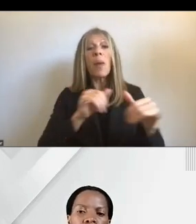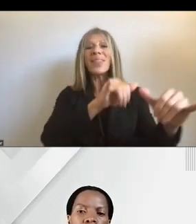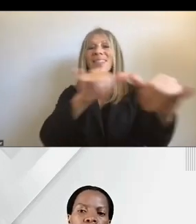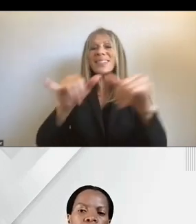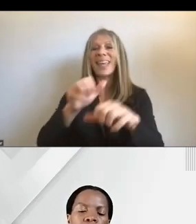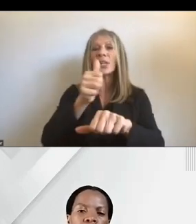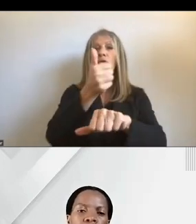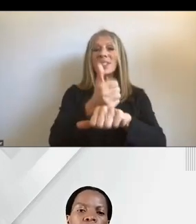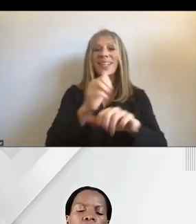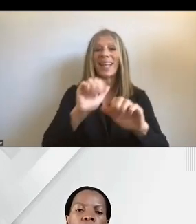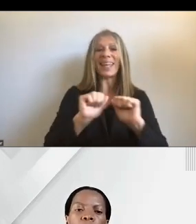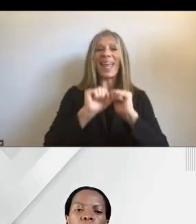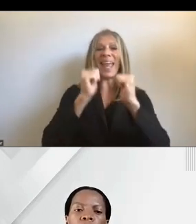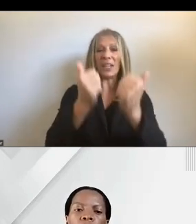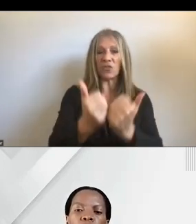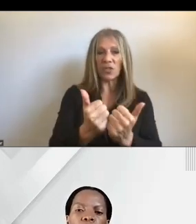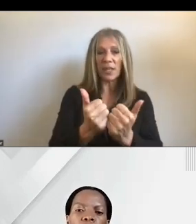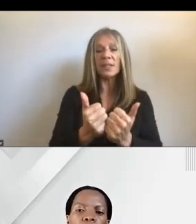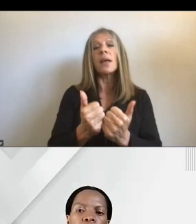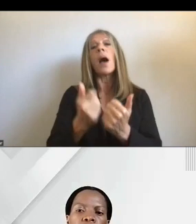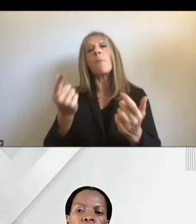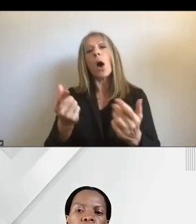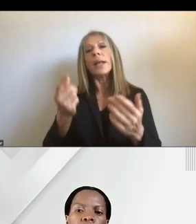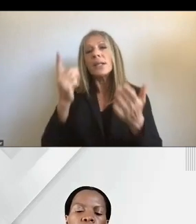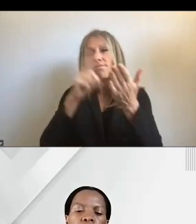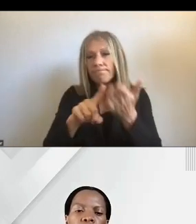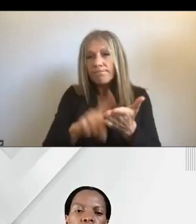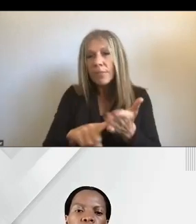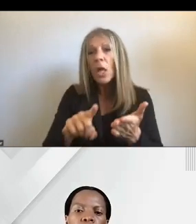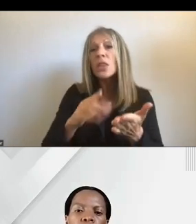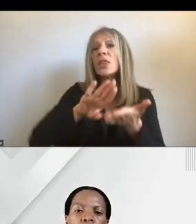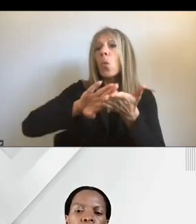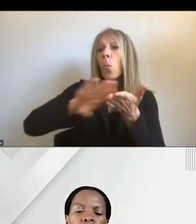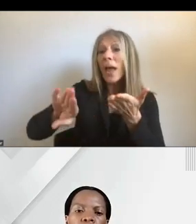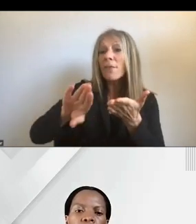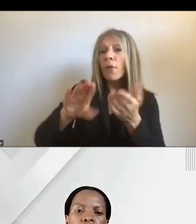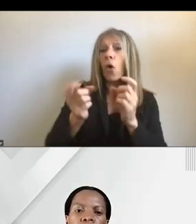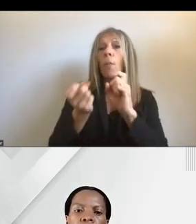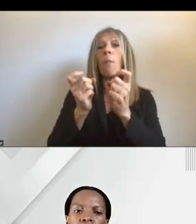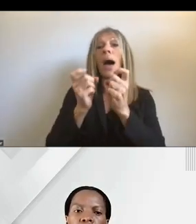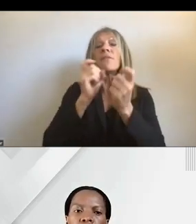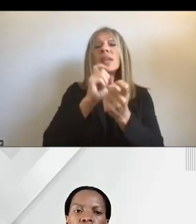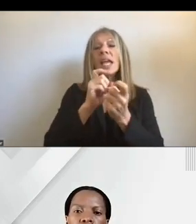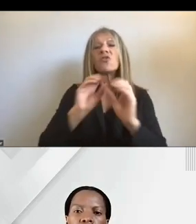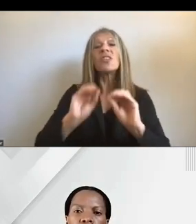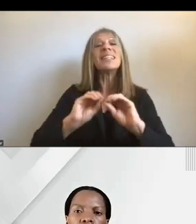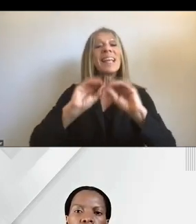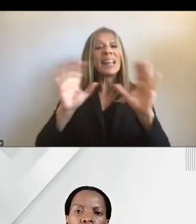setting agency upon A determination that the waiver or modification is clearly necessary.